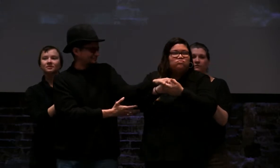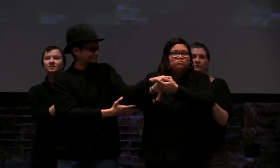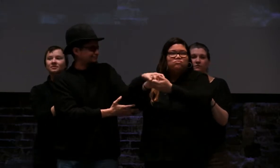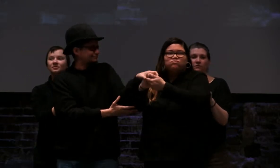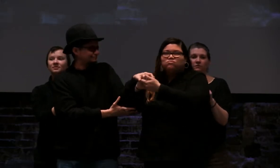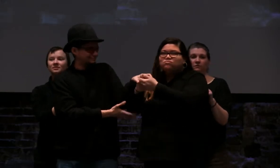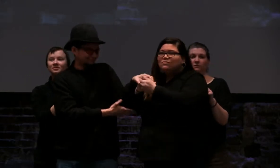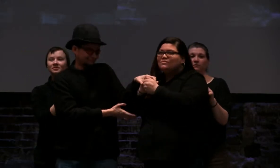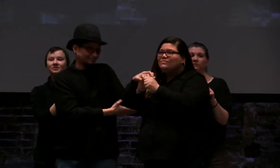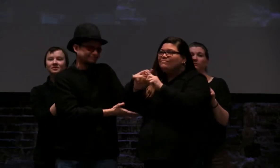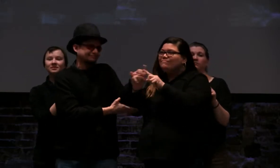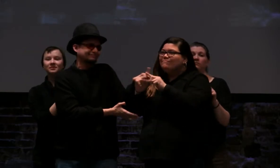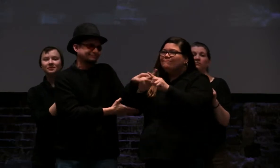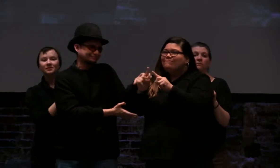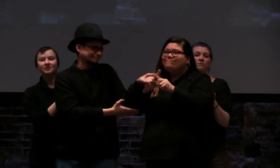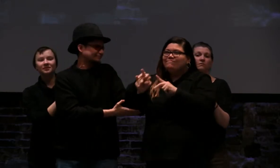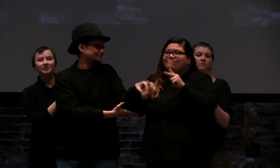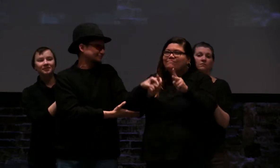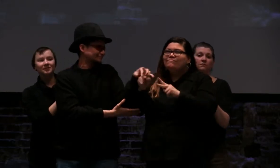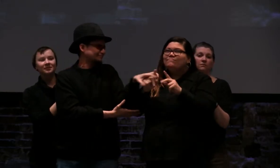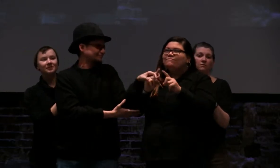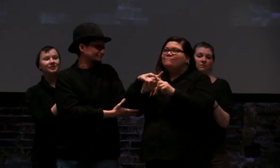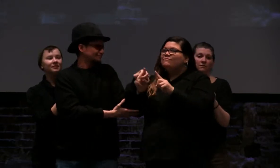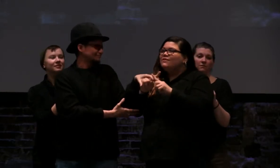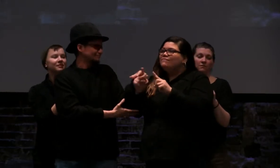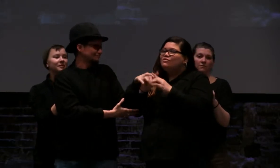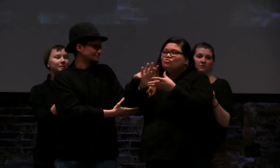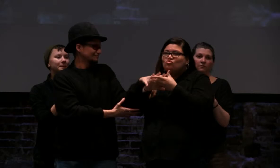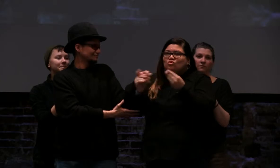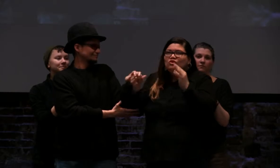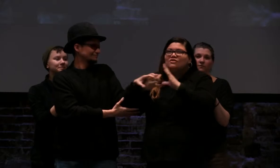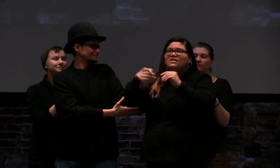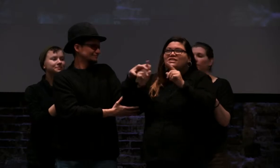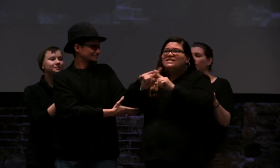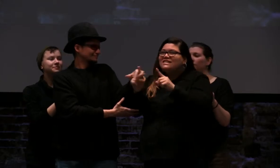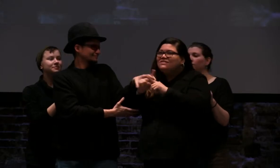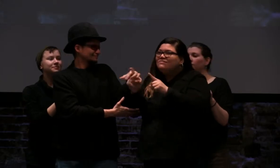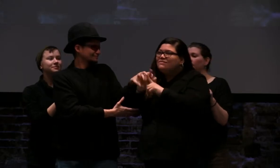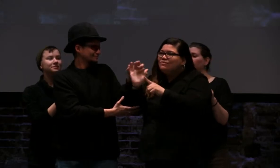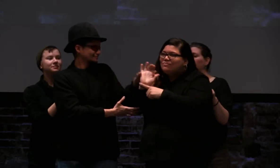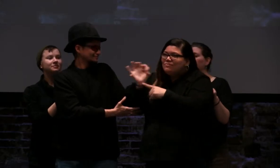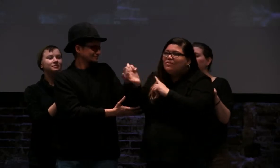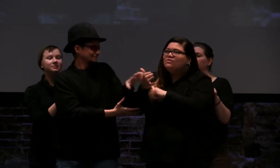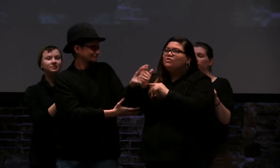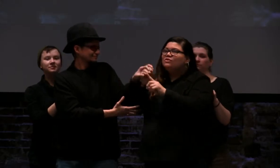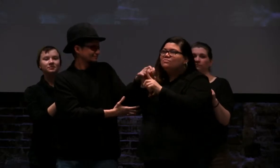I envision a future with more collaboration, with a wider range of people who have the opportunity